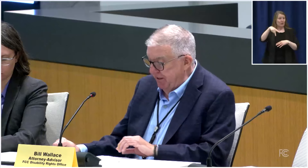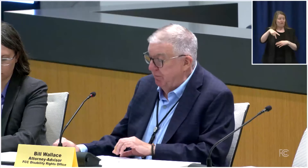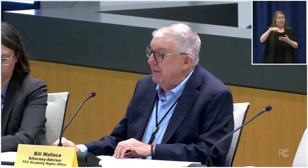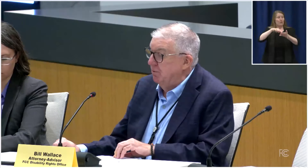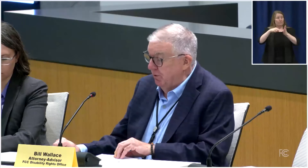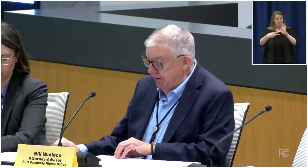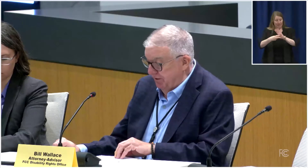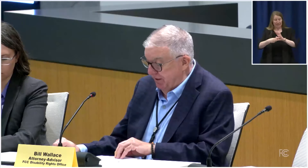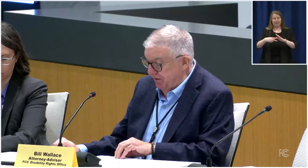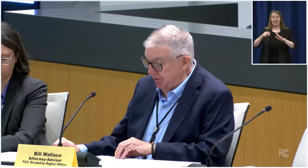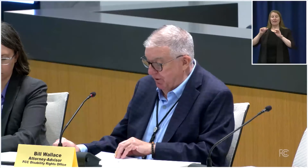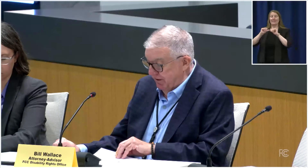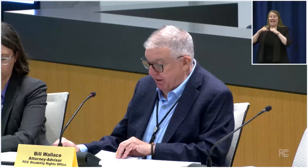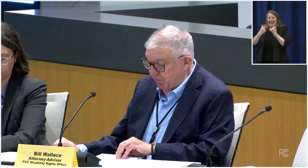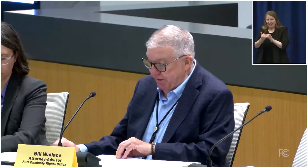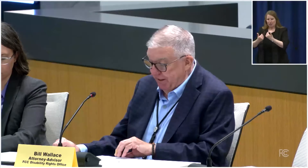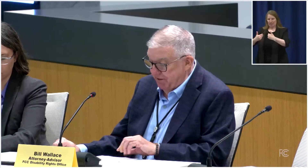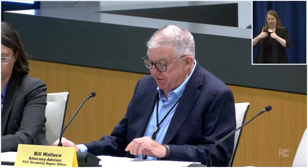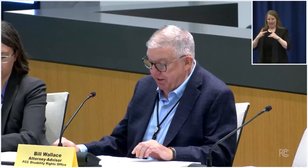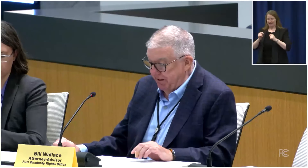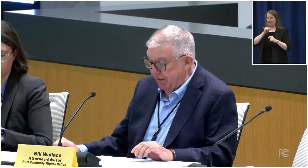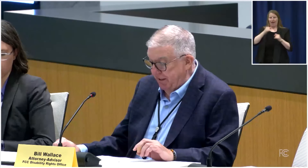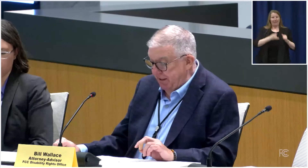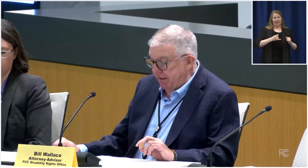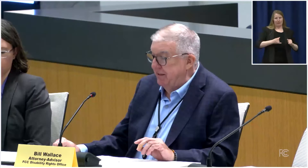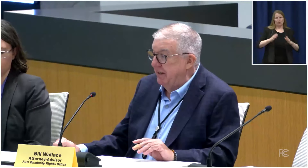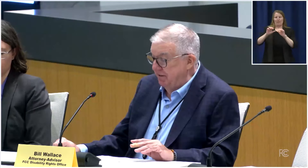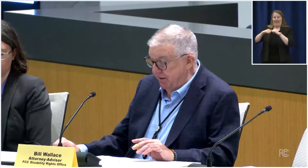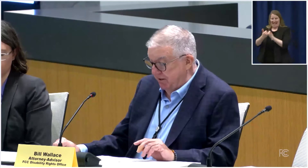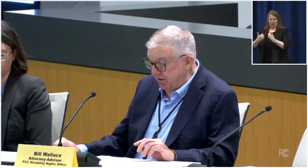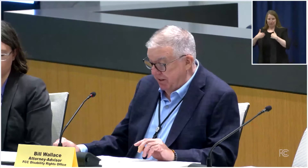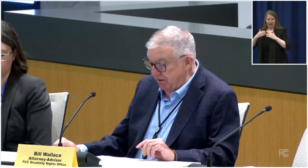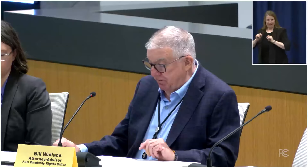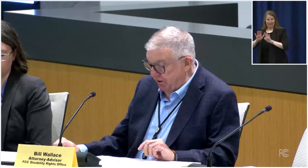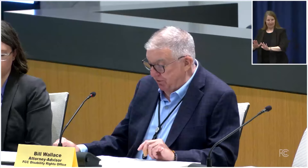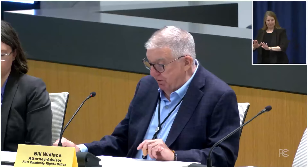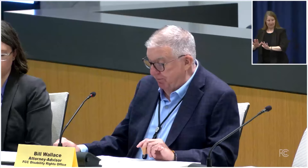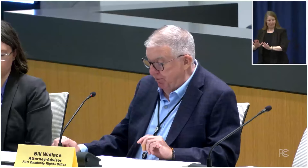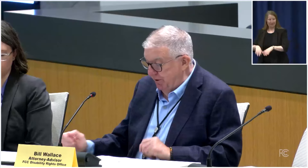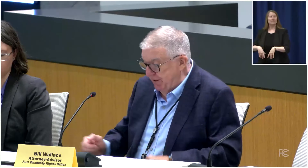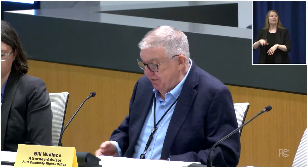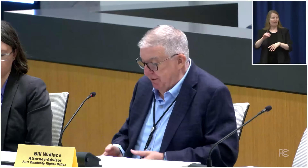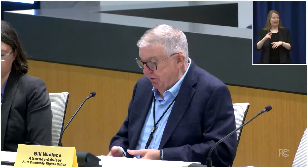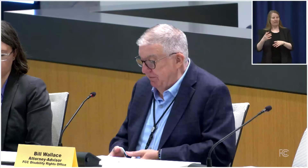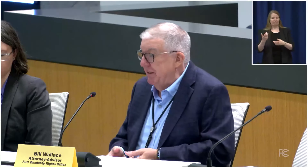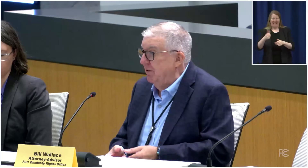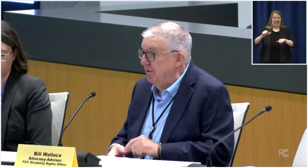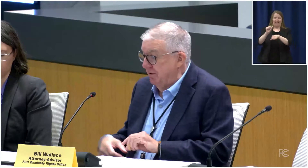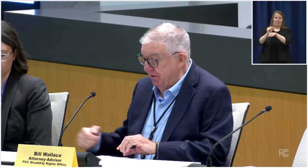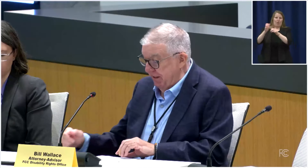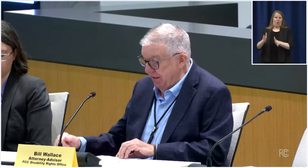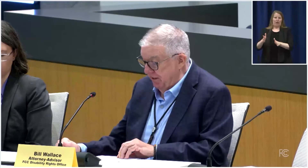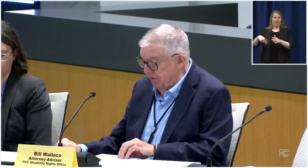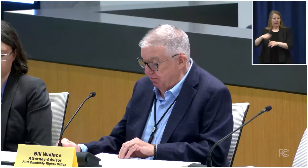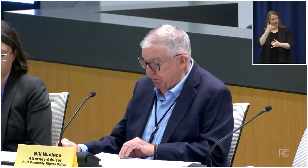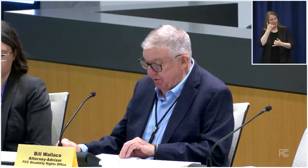SERVICE AS WELL AS ENTERPRISE VIDEOPHONES RELY ON TEN-DIGIT NORTH AMERICAN